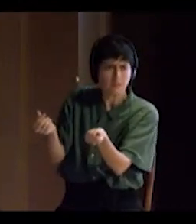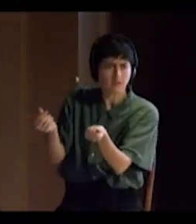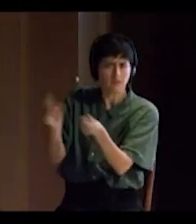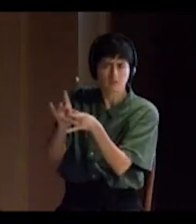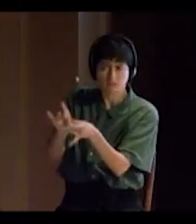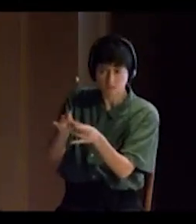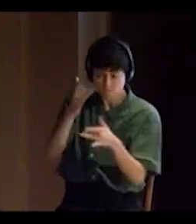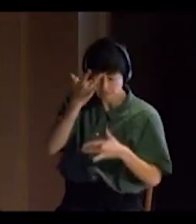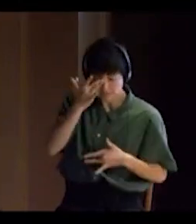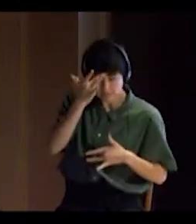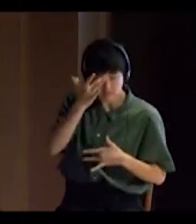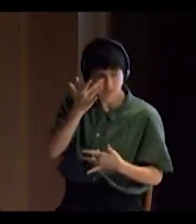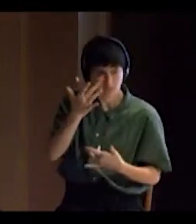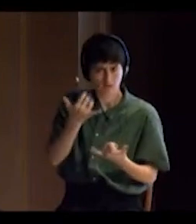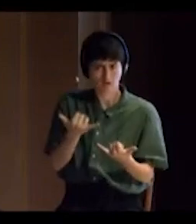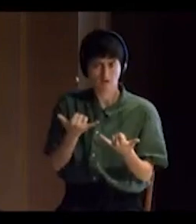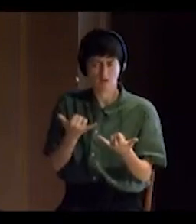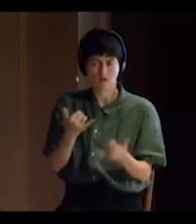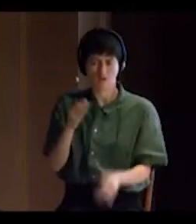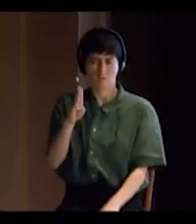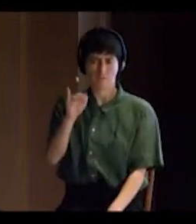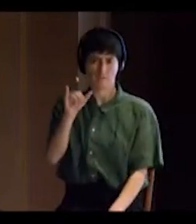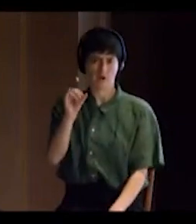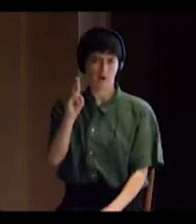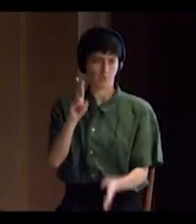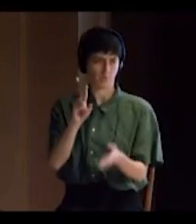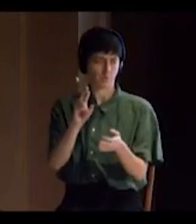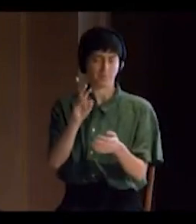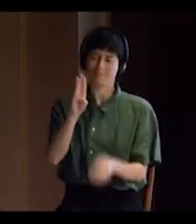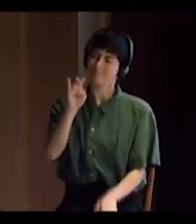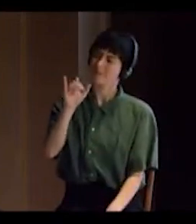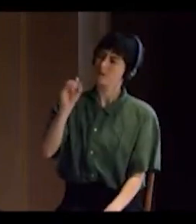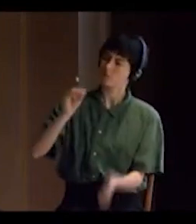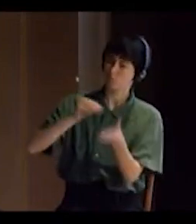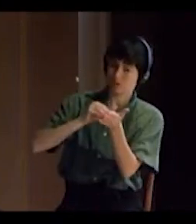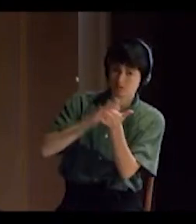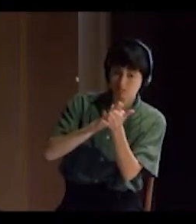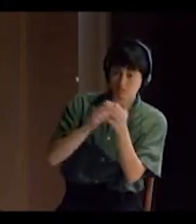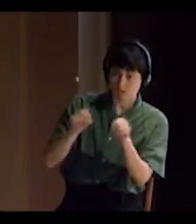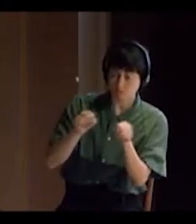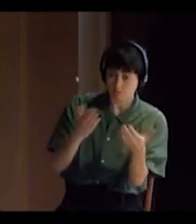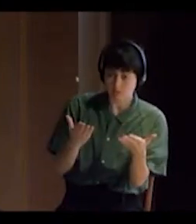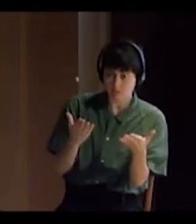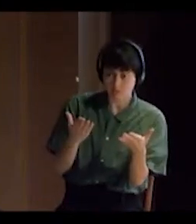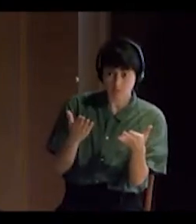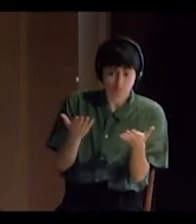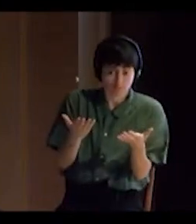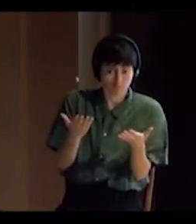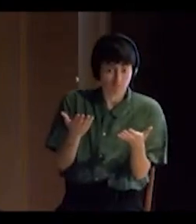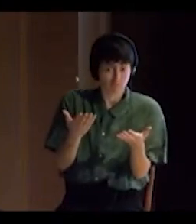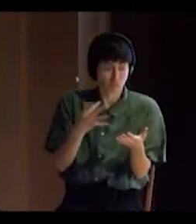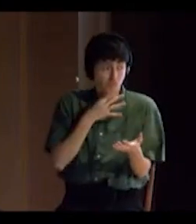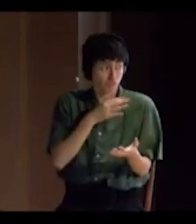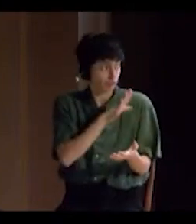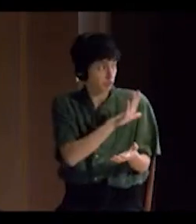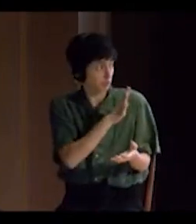if you have any insights on that? Yeah, the research for shark teeth